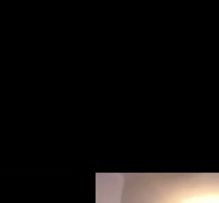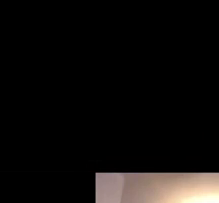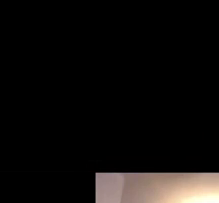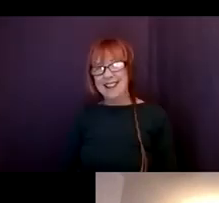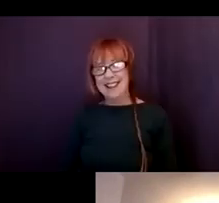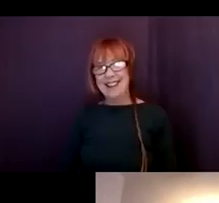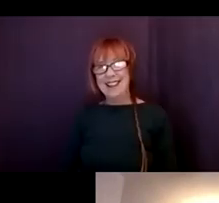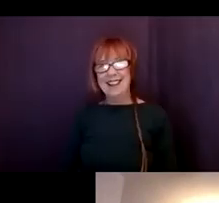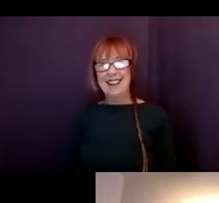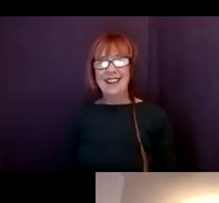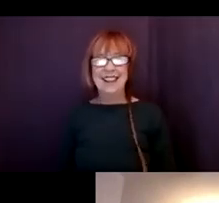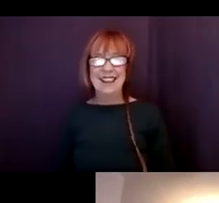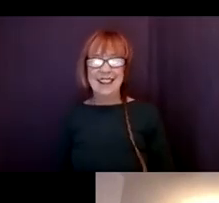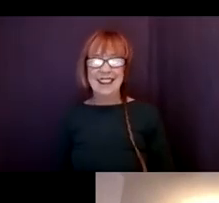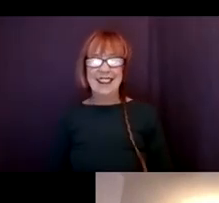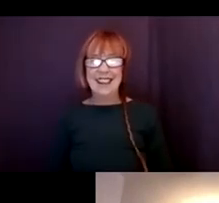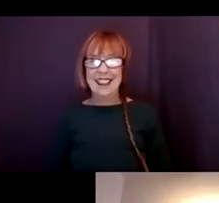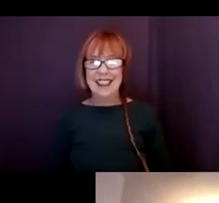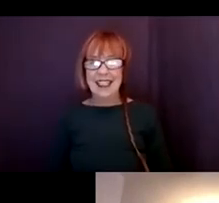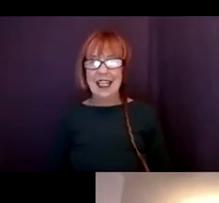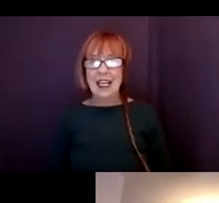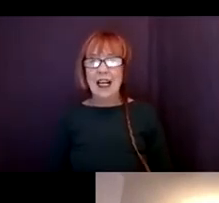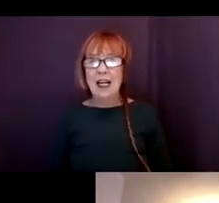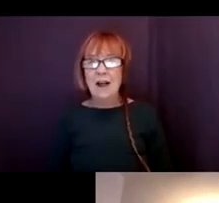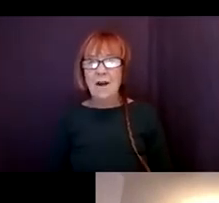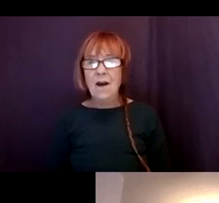RANJANI- You're welcome.